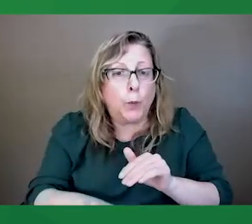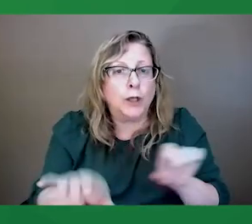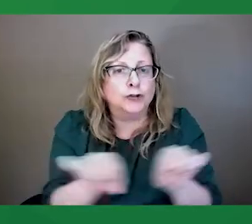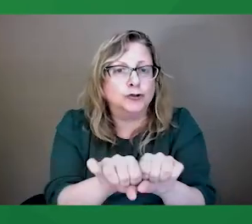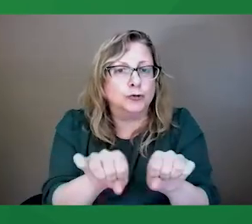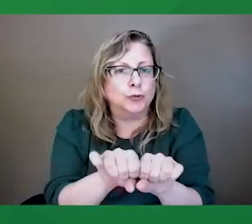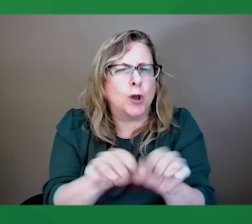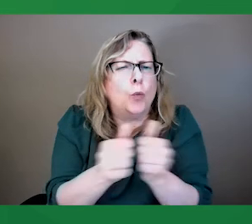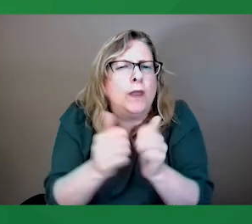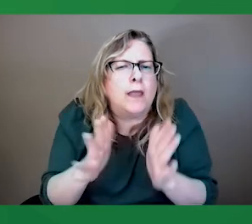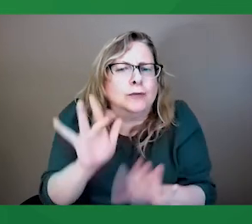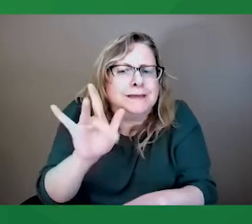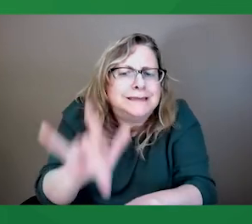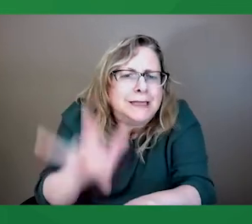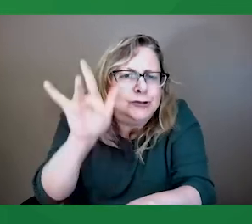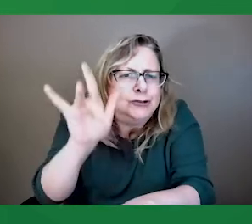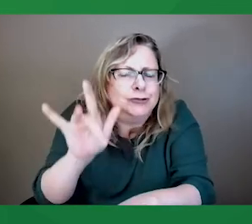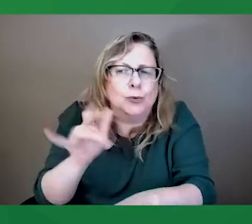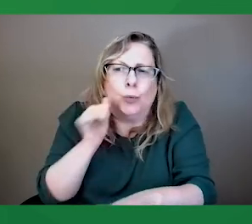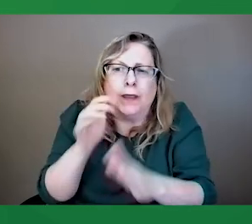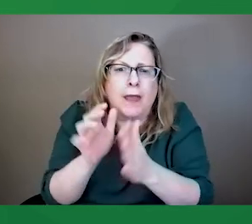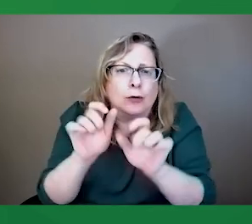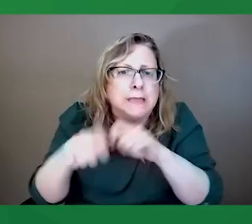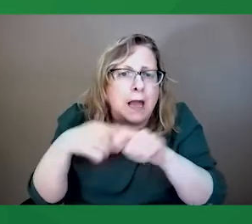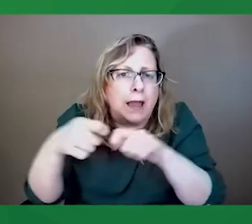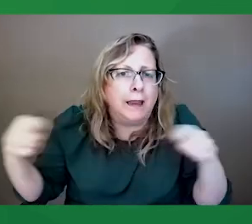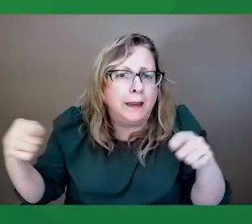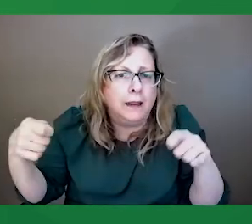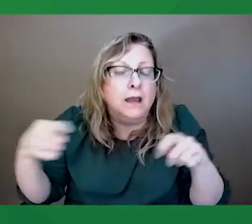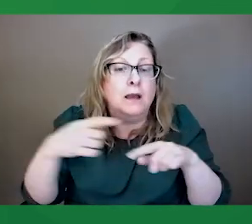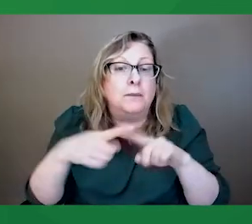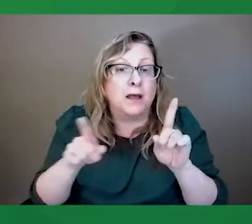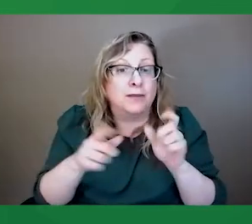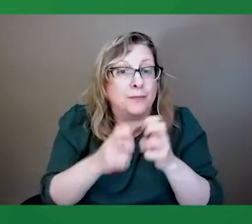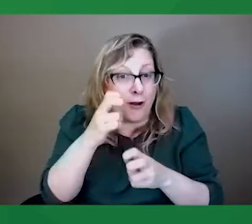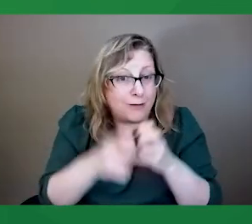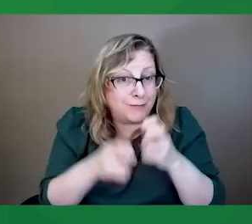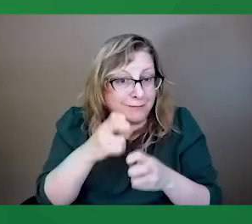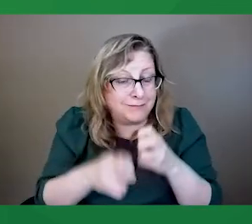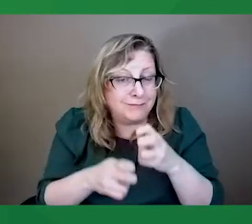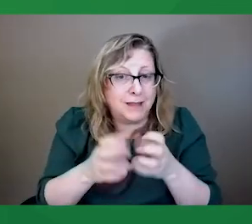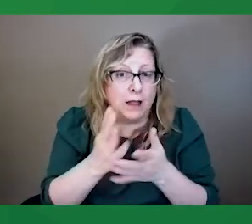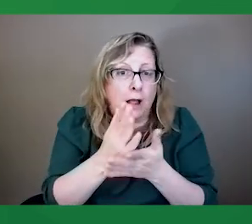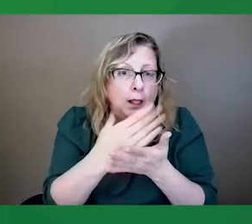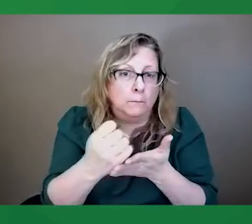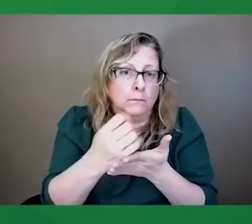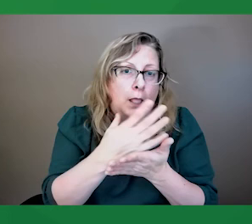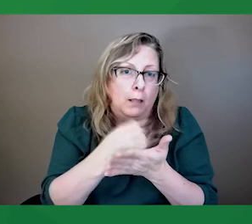down to tie your laces or anything, or even touch the shoe. But turned out that product was never available. It was always sold out.